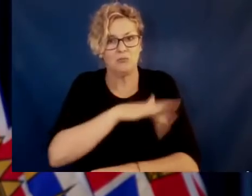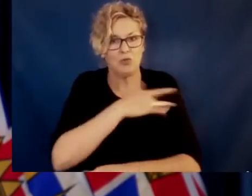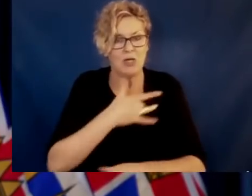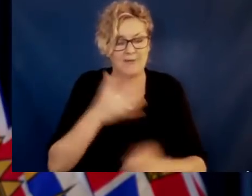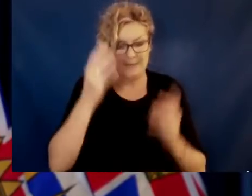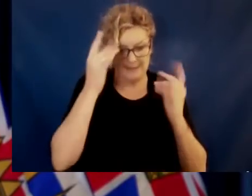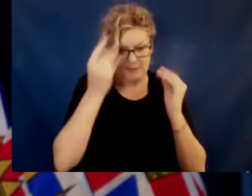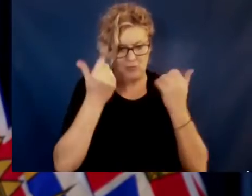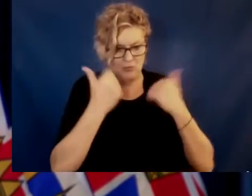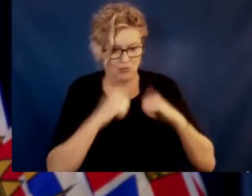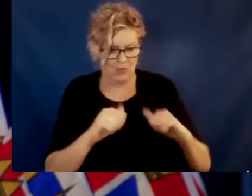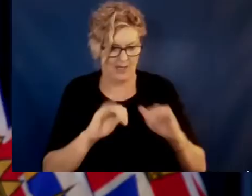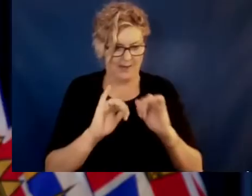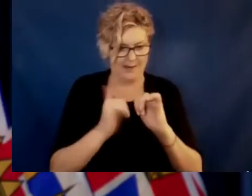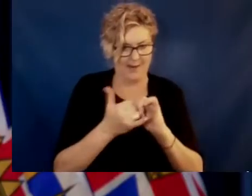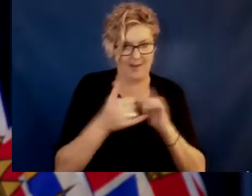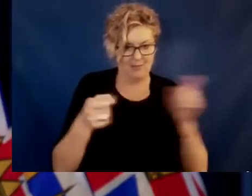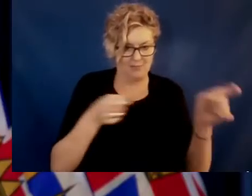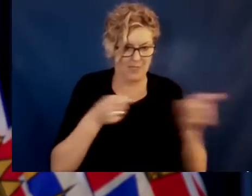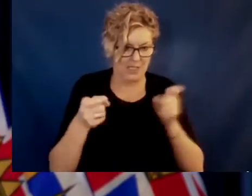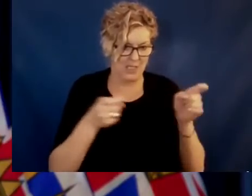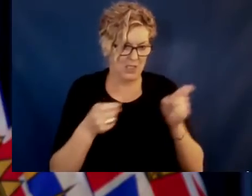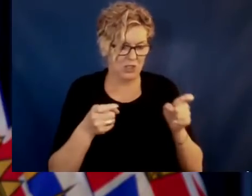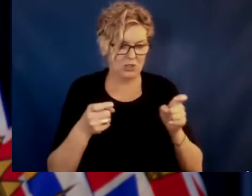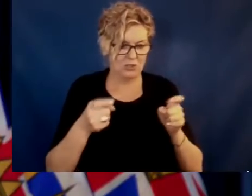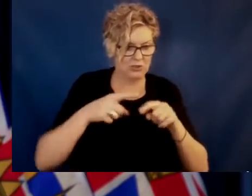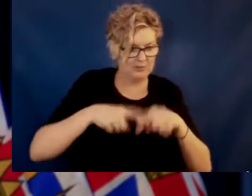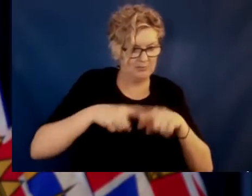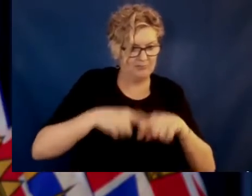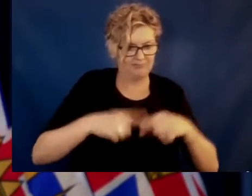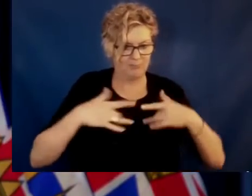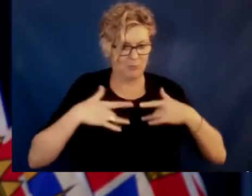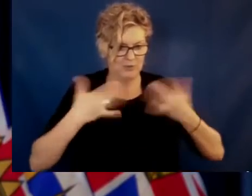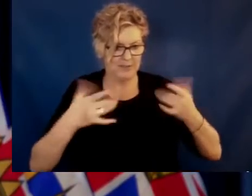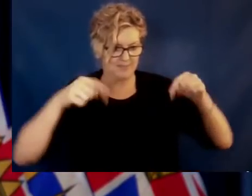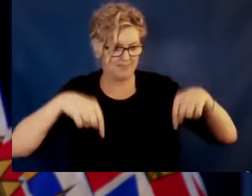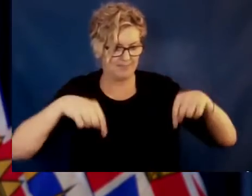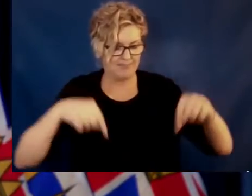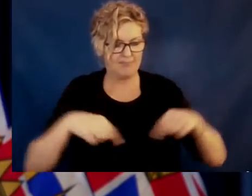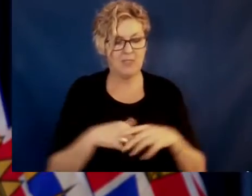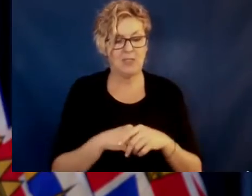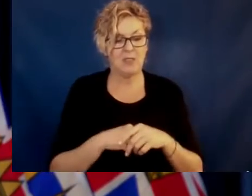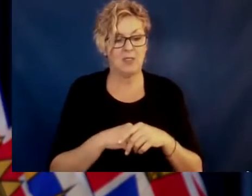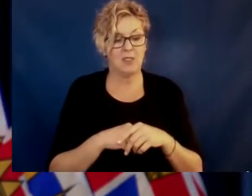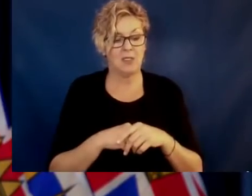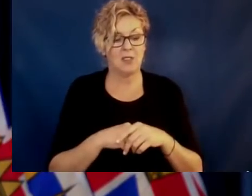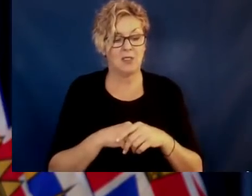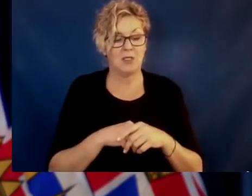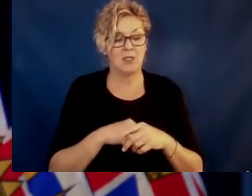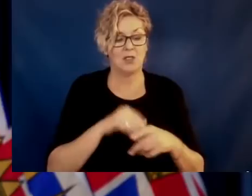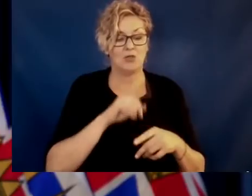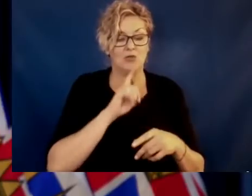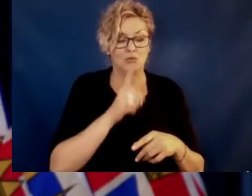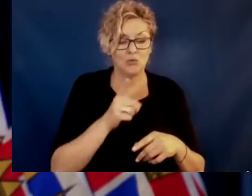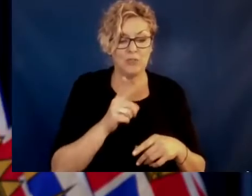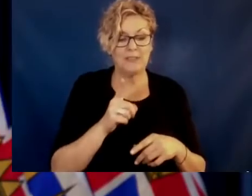Really, when we think about the trick or treating, it's outside, it's a rel relatively low-risk environment and there are many